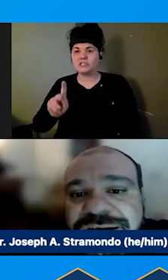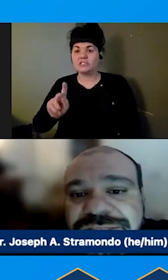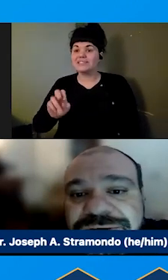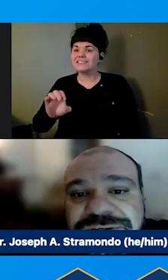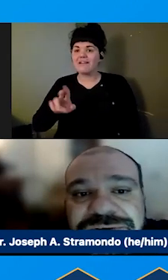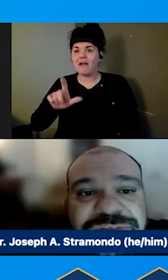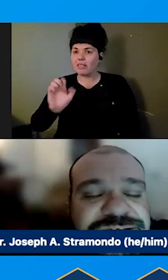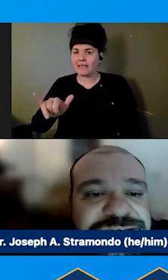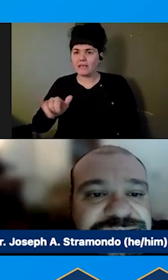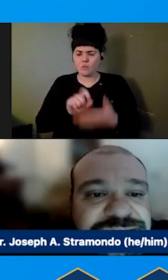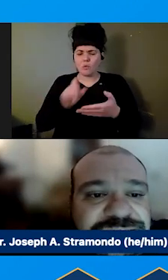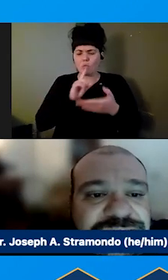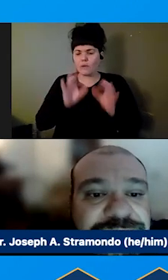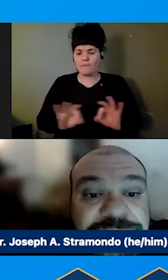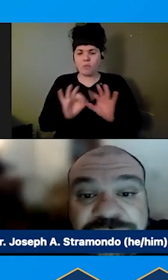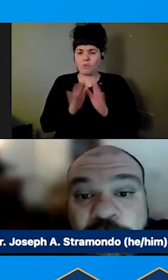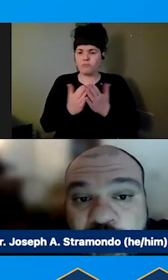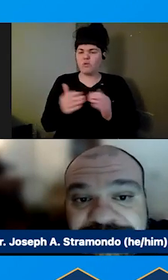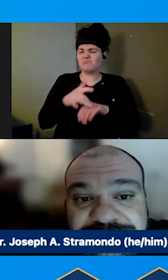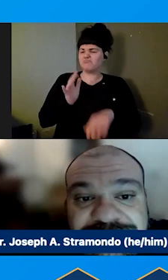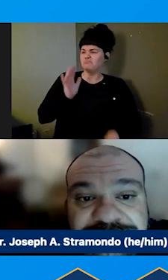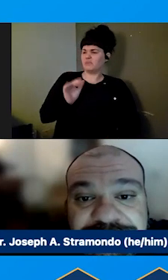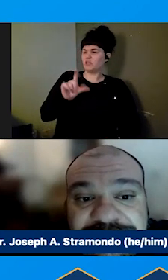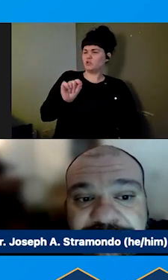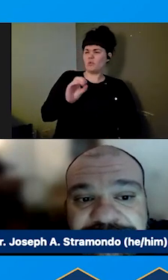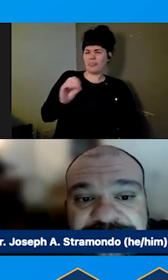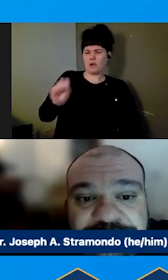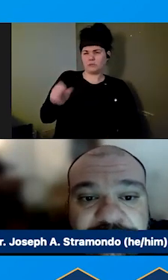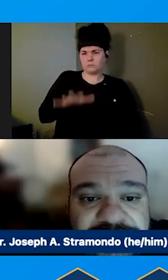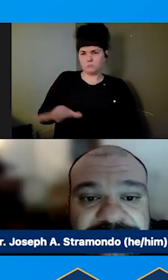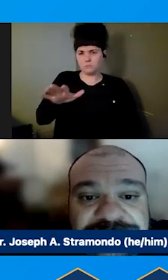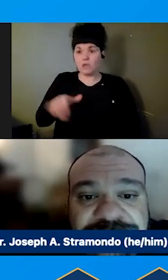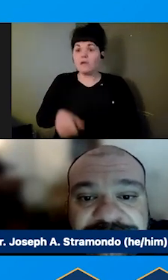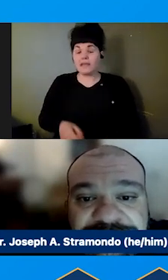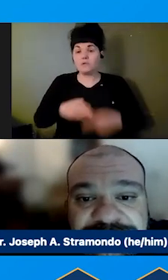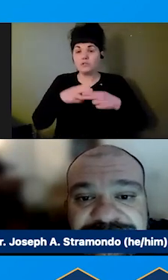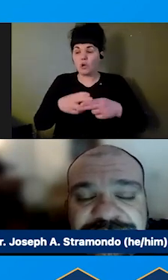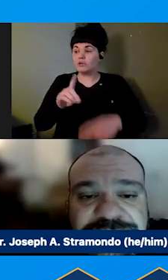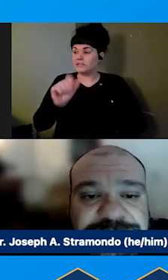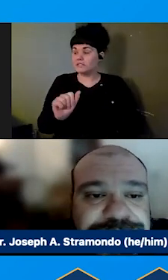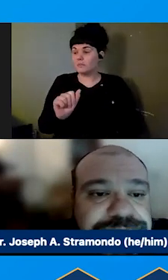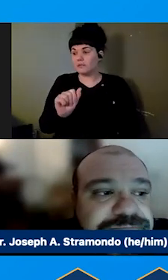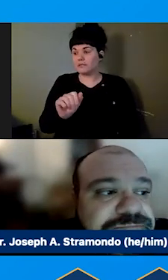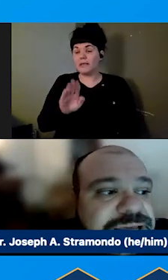Jackie Scully wrote an important book in the early 2000s called disability bioethics, moral